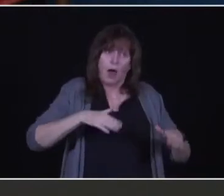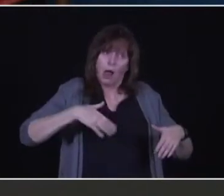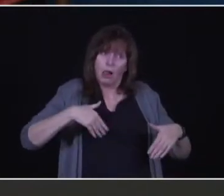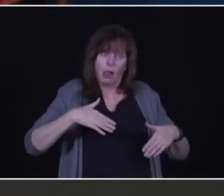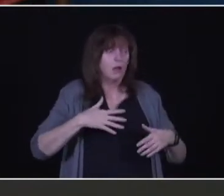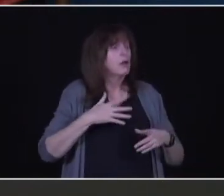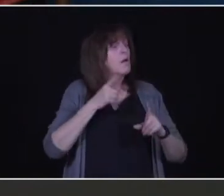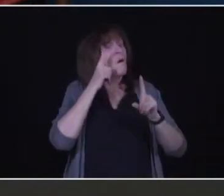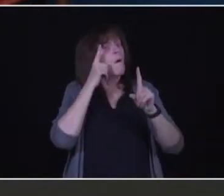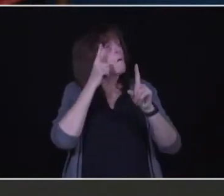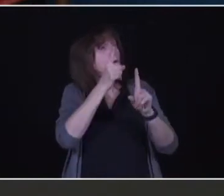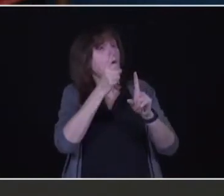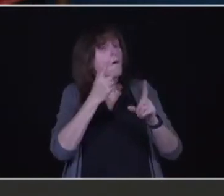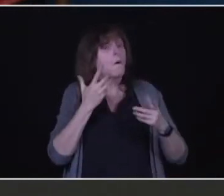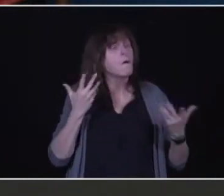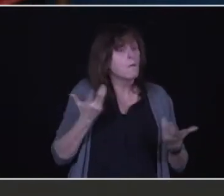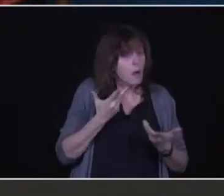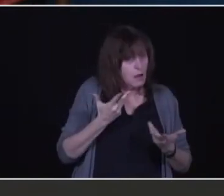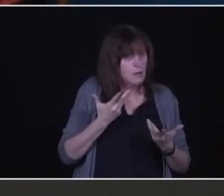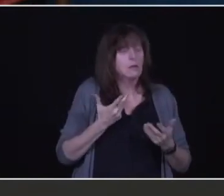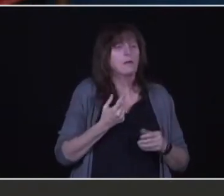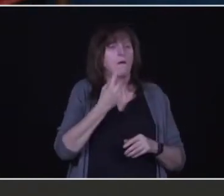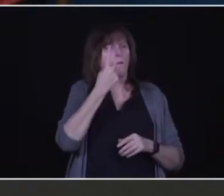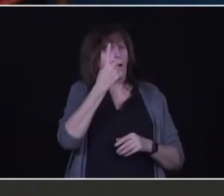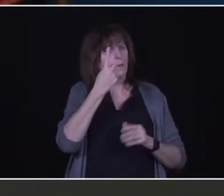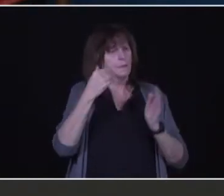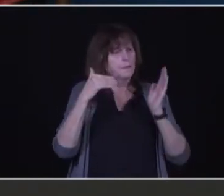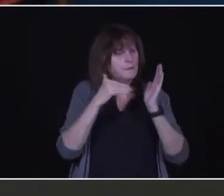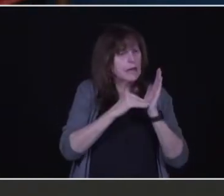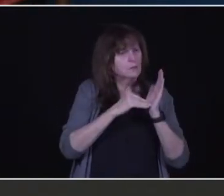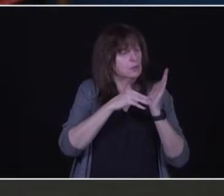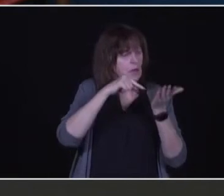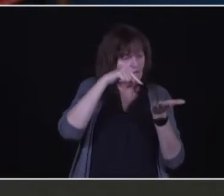so it is not done until the people sign on the dotted line.